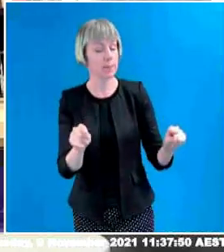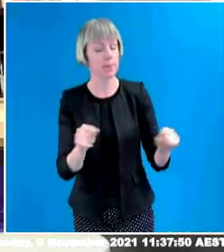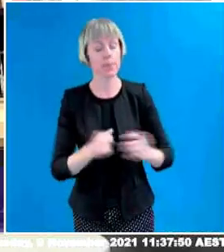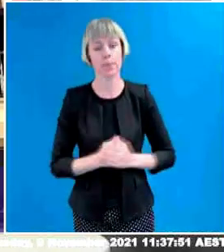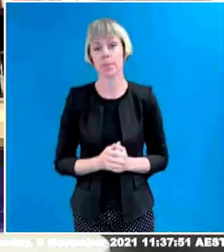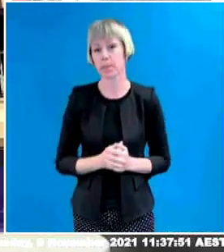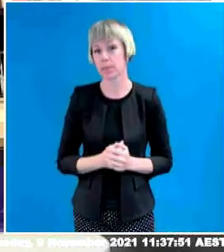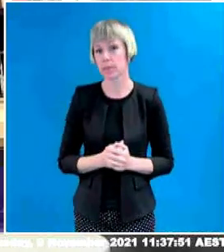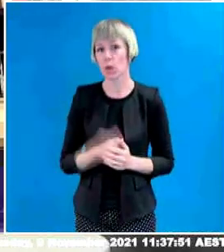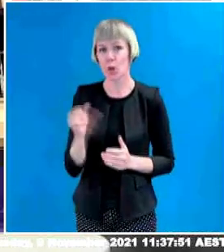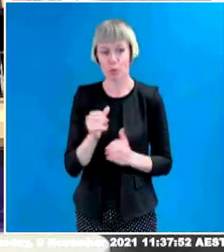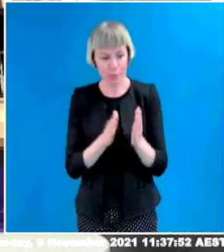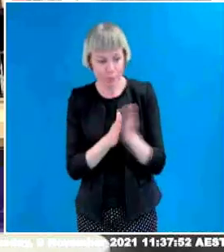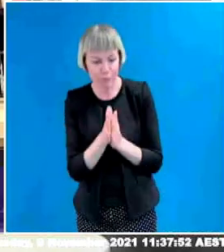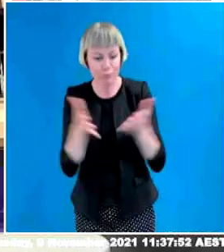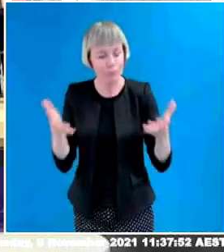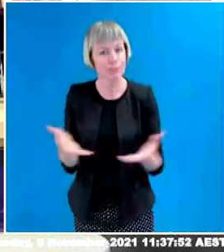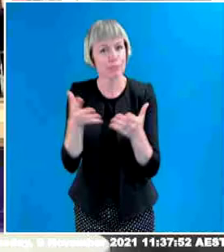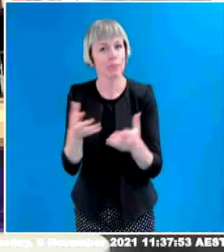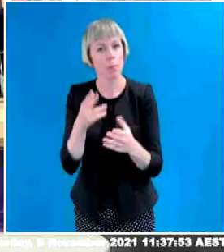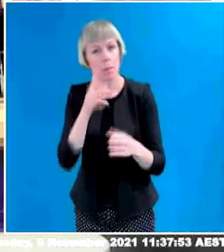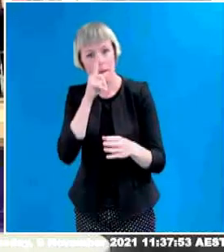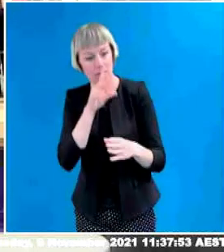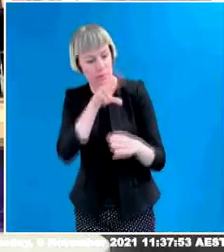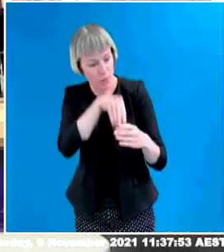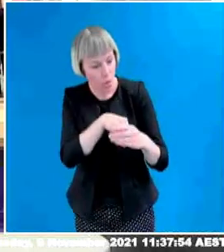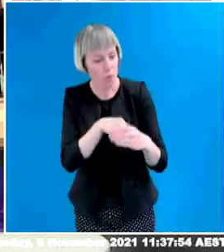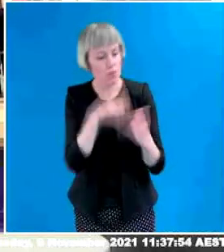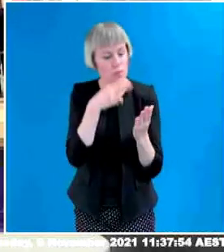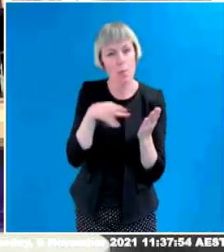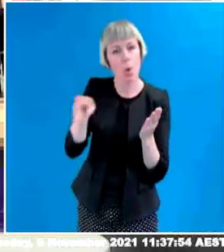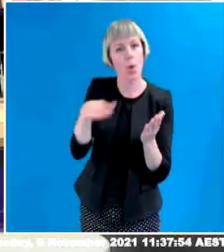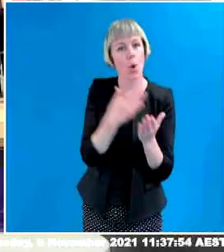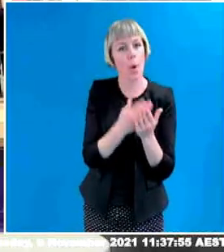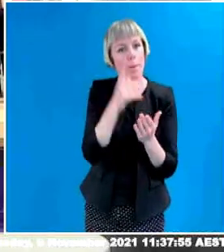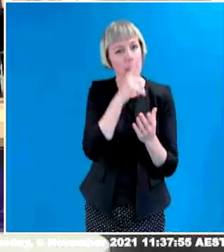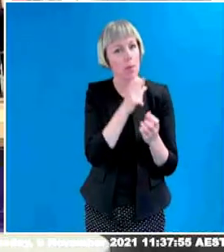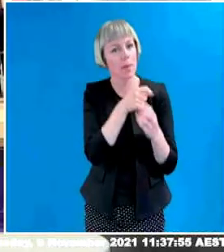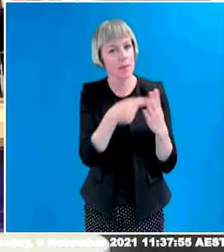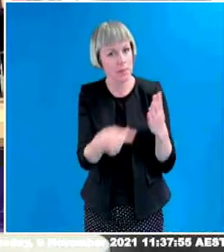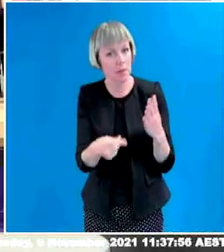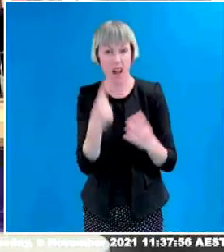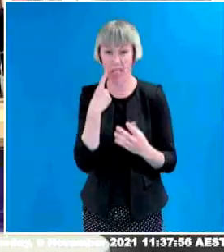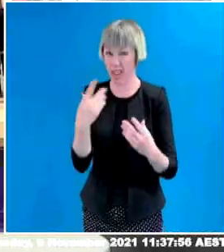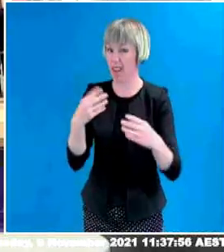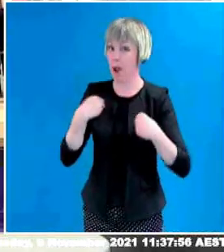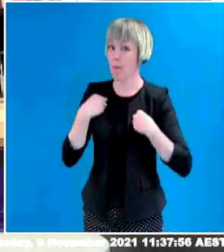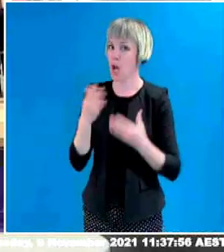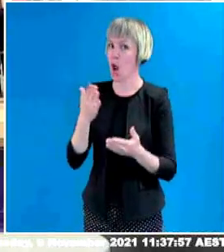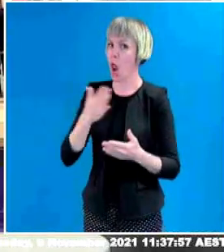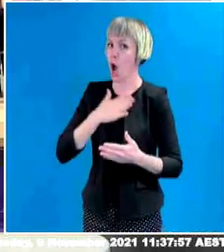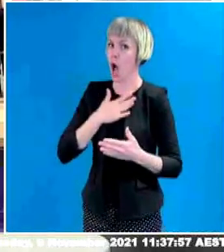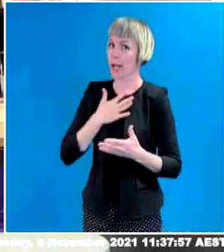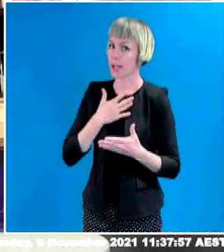incentives for being involved and doing that, because companies respond very well to incentives in relation to that.